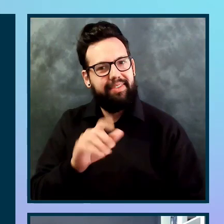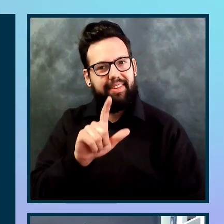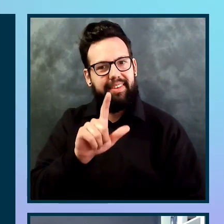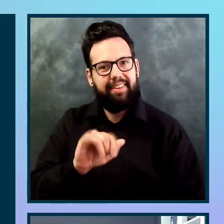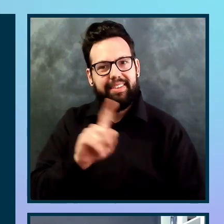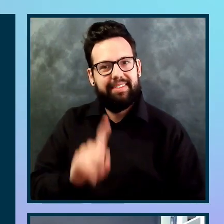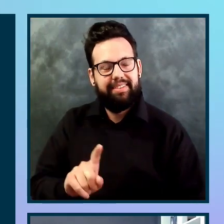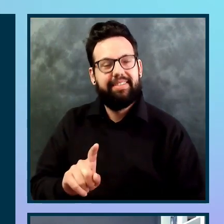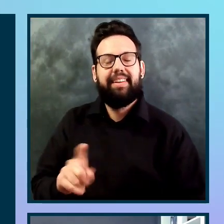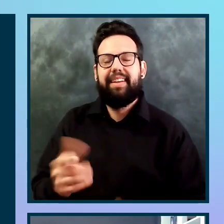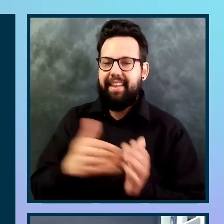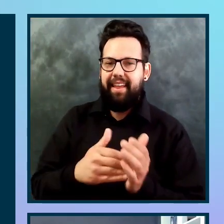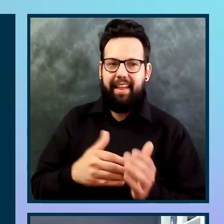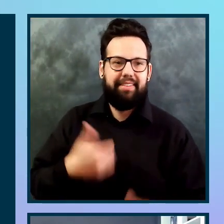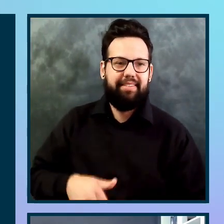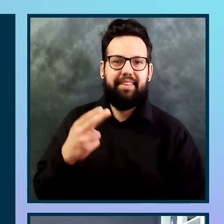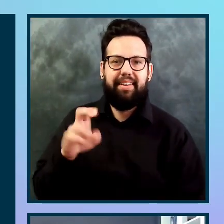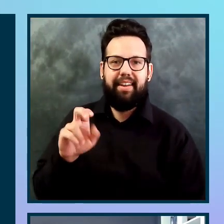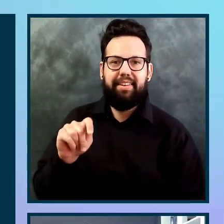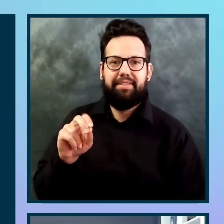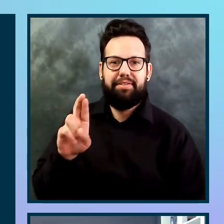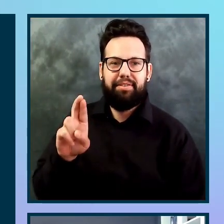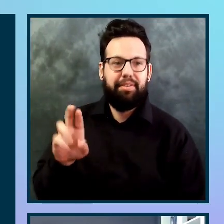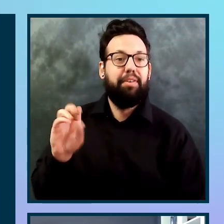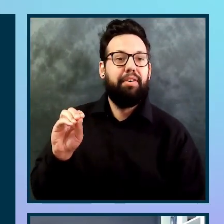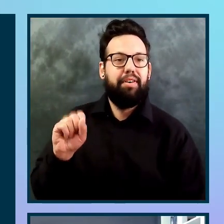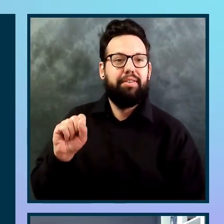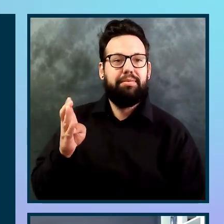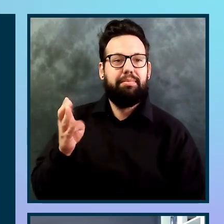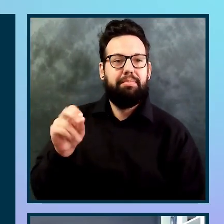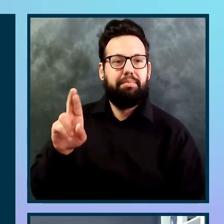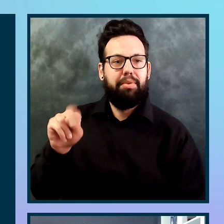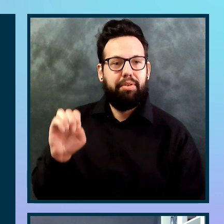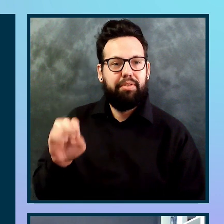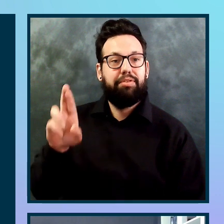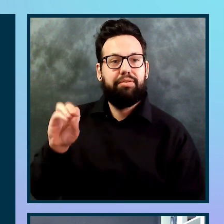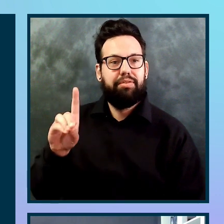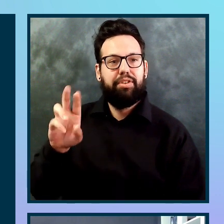My name is Hector Osborne Rodriguez. First, I'm gonna start with a visual description of myself.